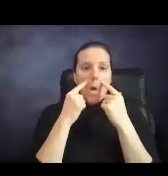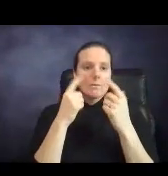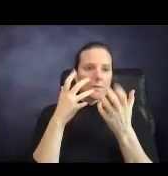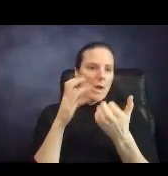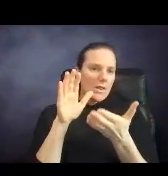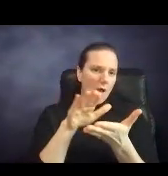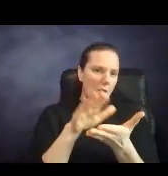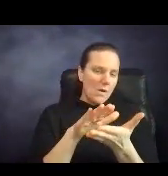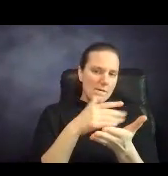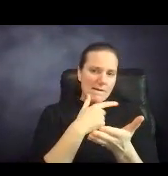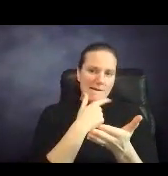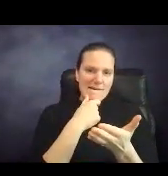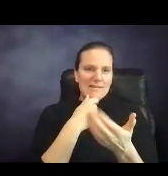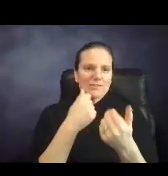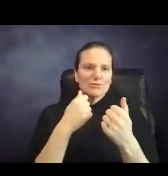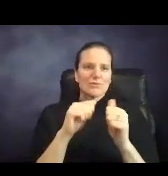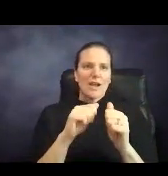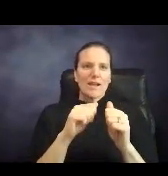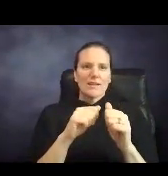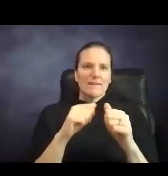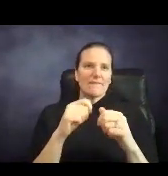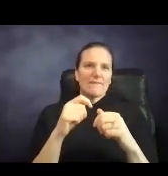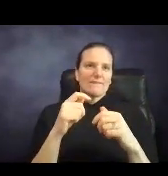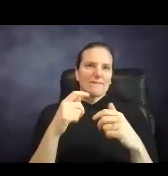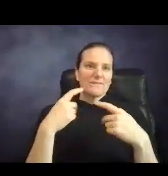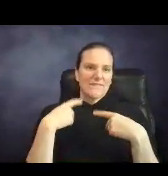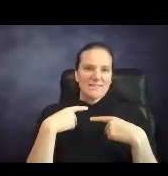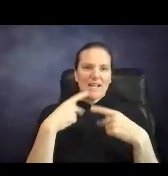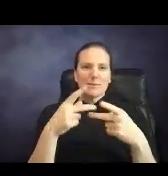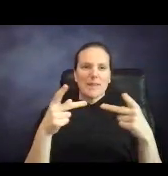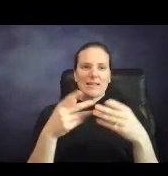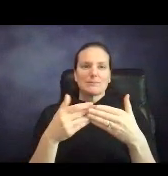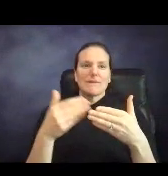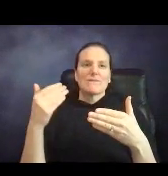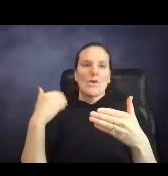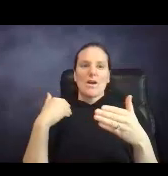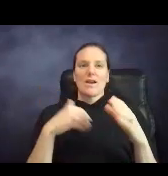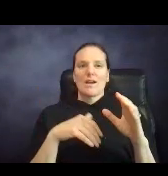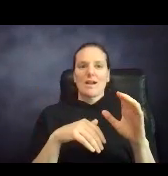We're trying to get you to a physi physiologic place where you were before your adrenal started tanking and perimenopause.